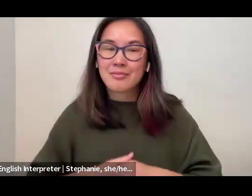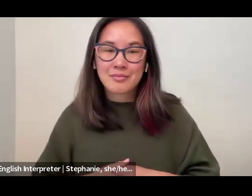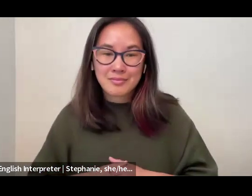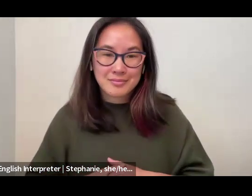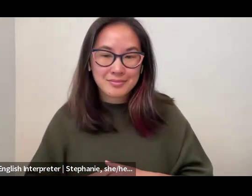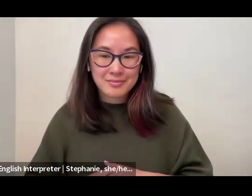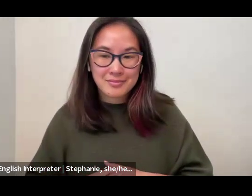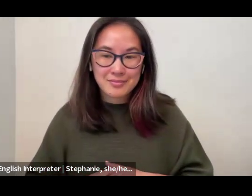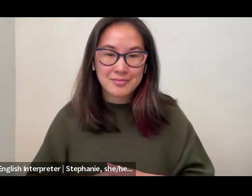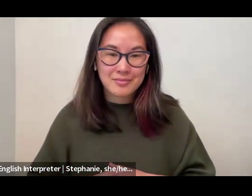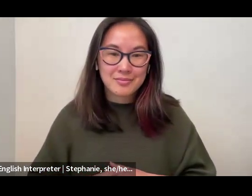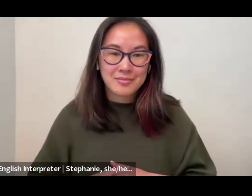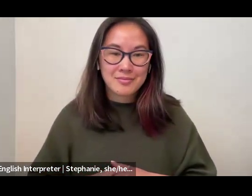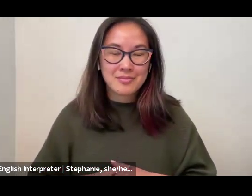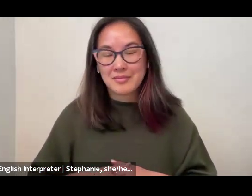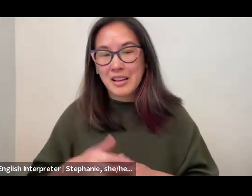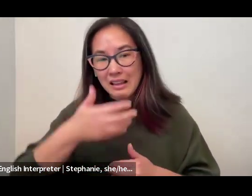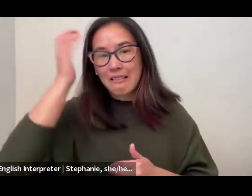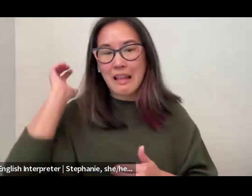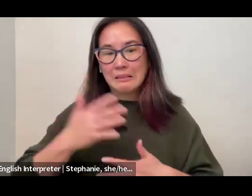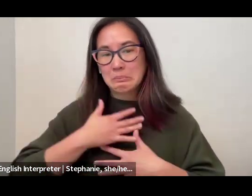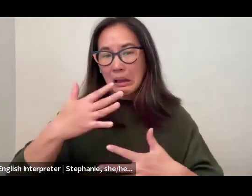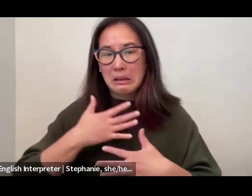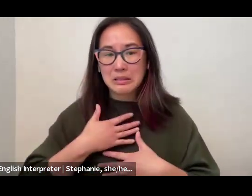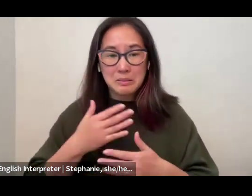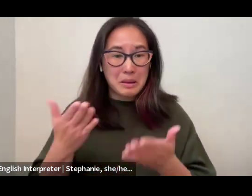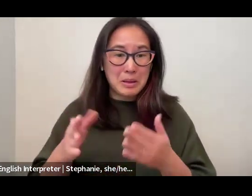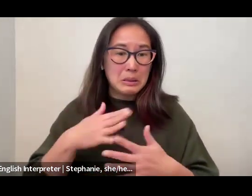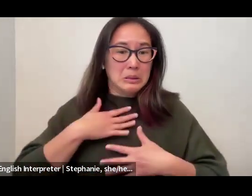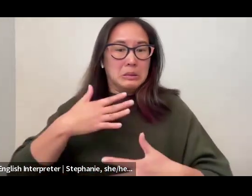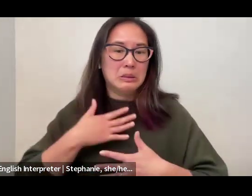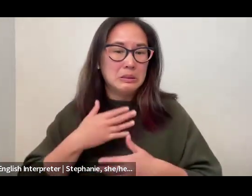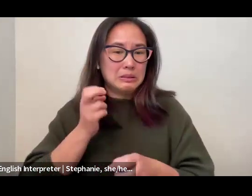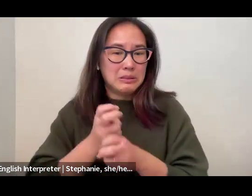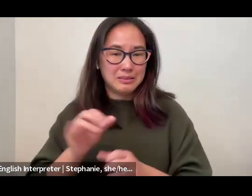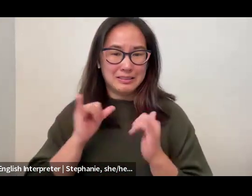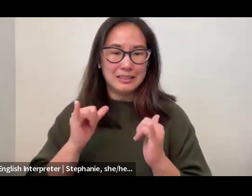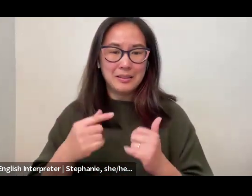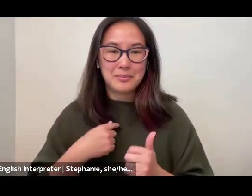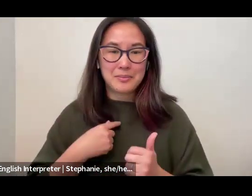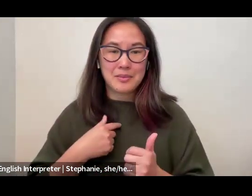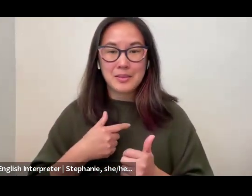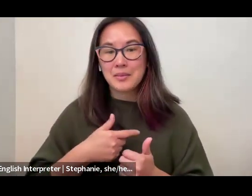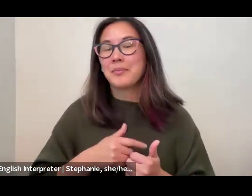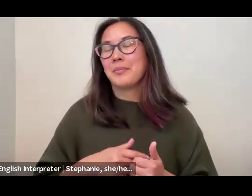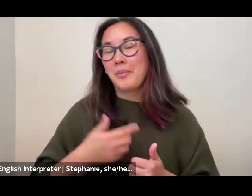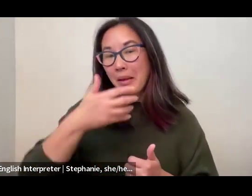Let's do a lion's breath. I don't know if you're a little out of breath like me, but lion's breath is good for getting some heat out.